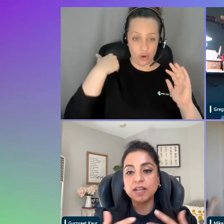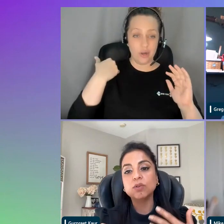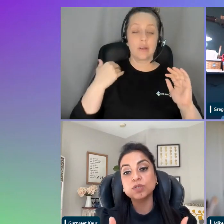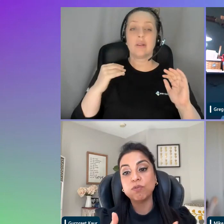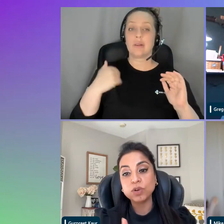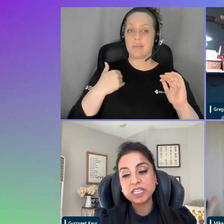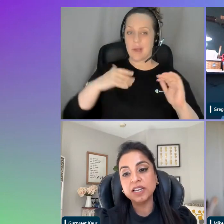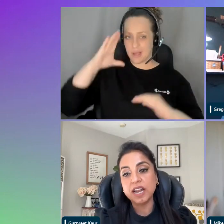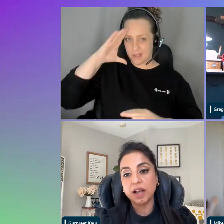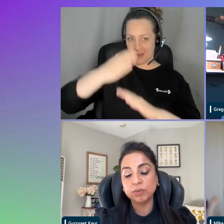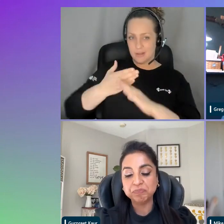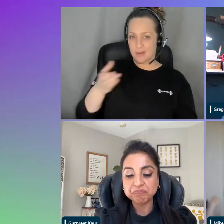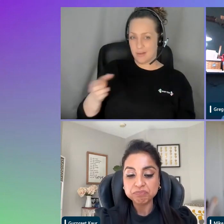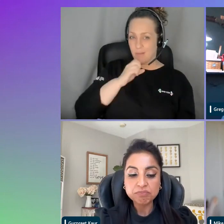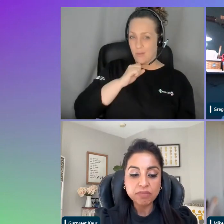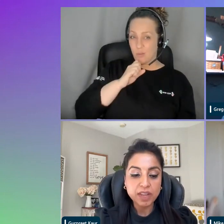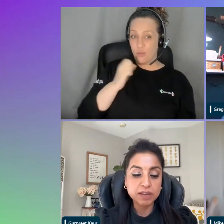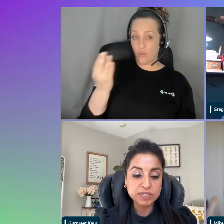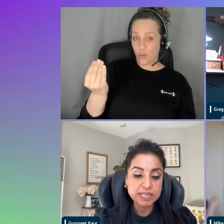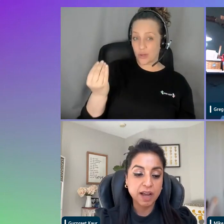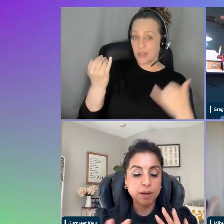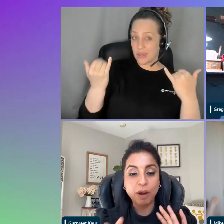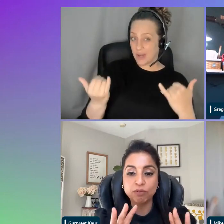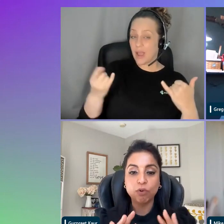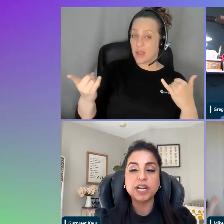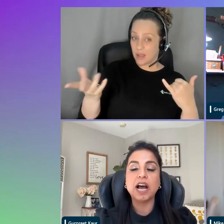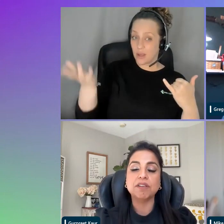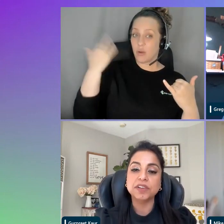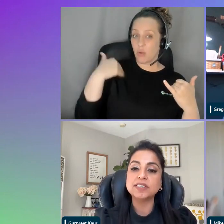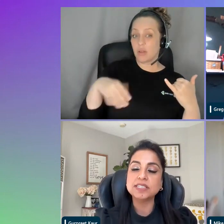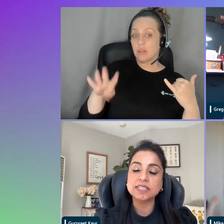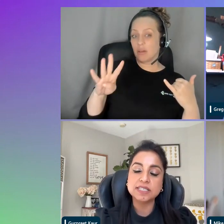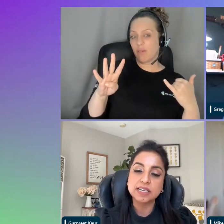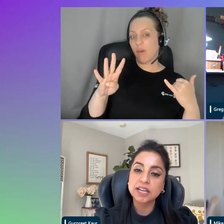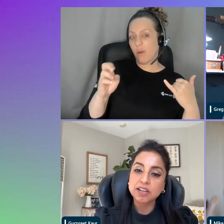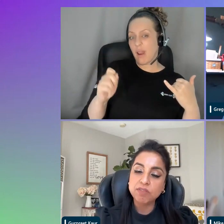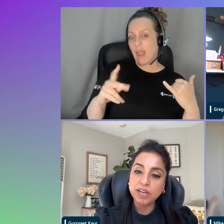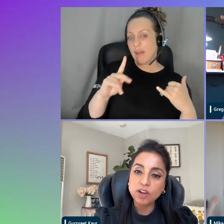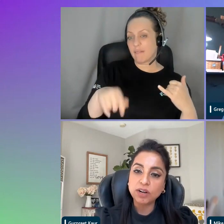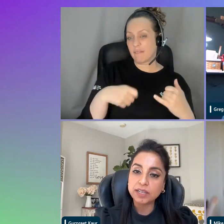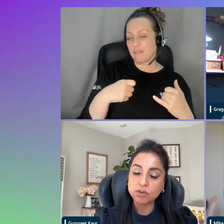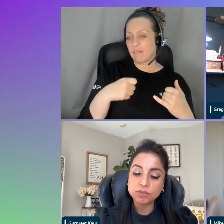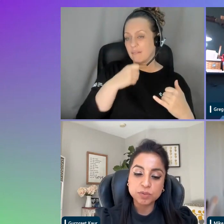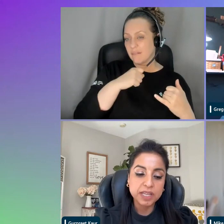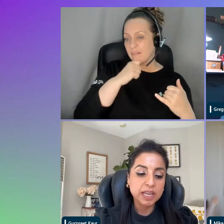son, who's 14 now. He was, uh, about four and a half years. Is